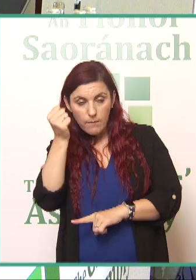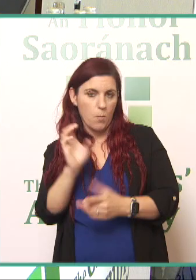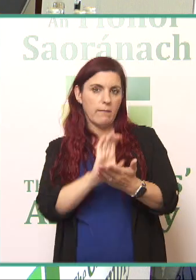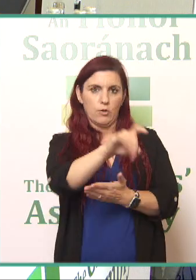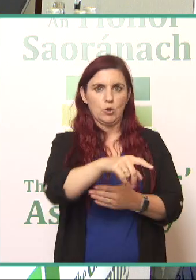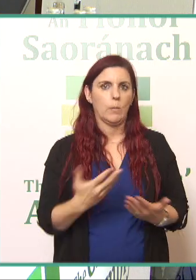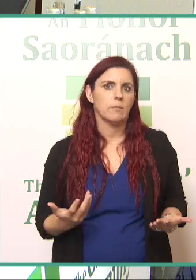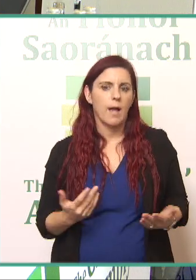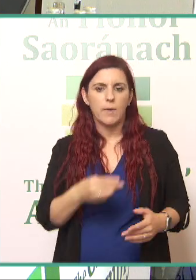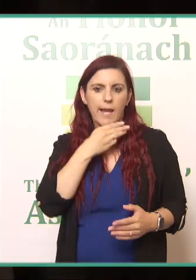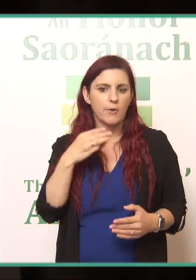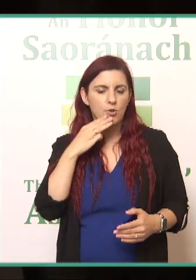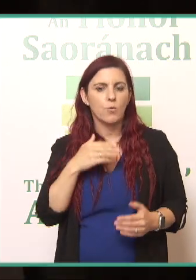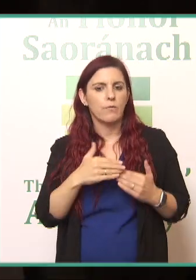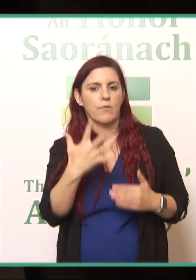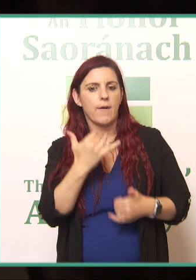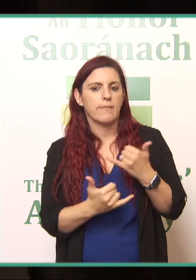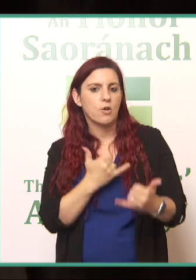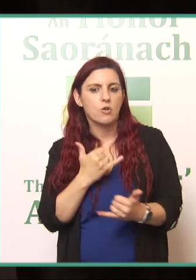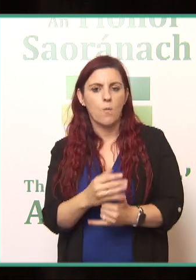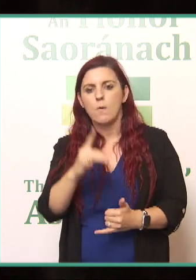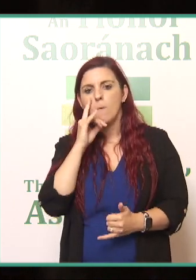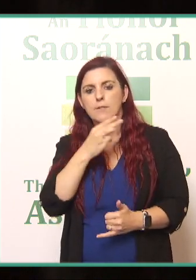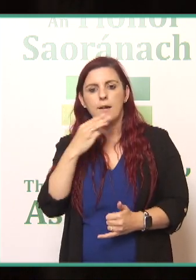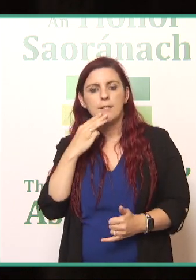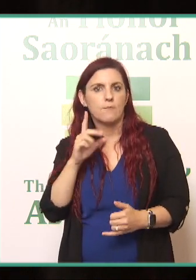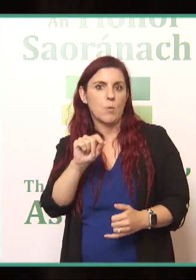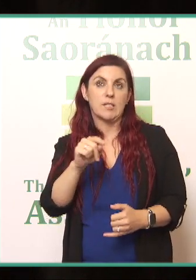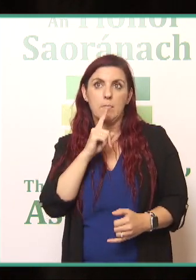guaranteed for the next five years we hope to guarantee for 20 but at the moment it's five so